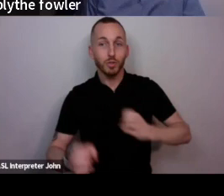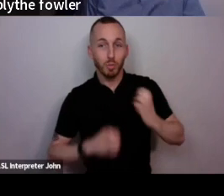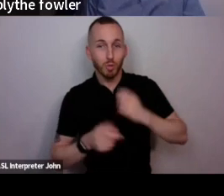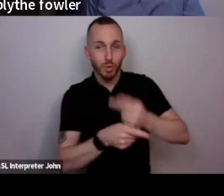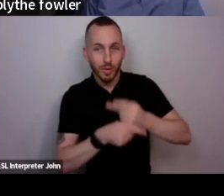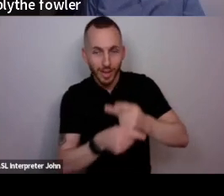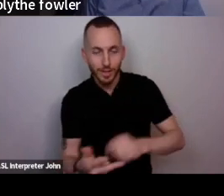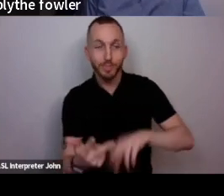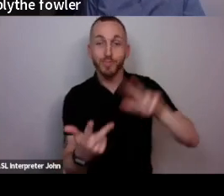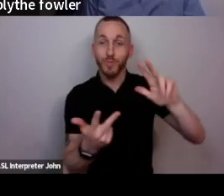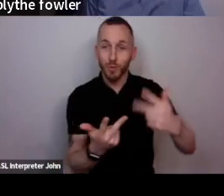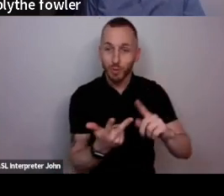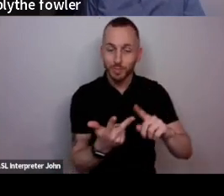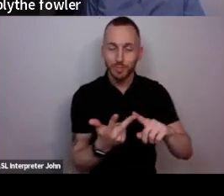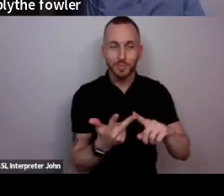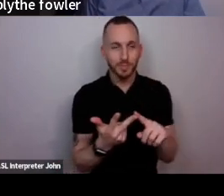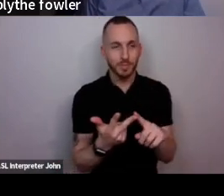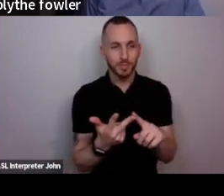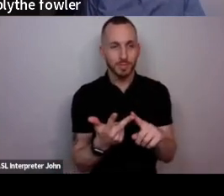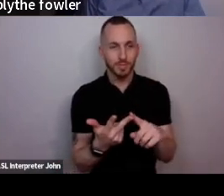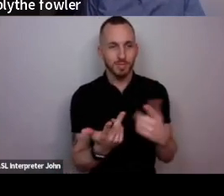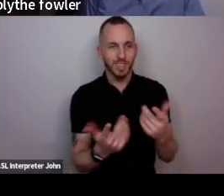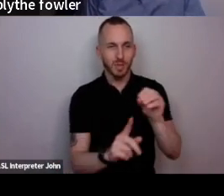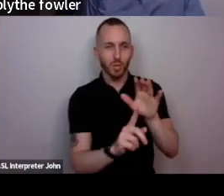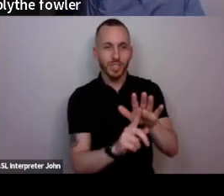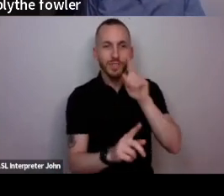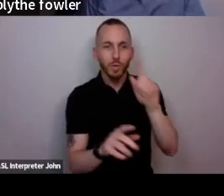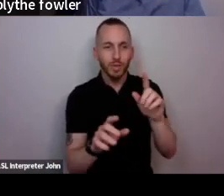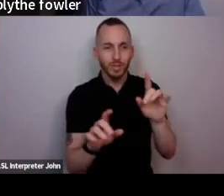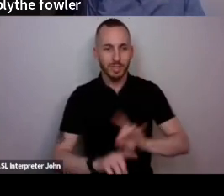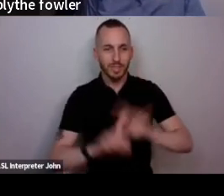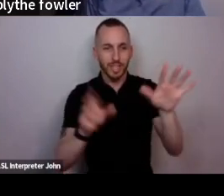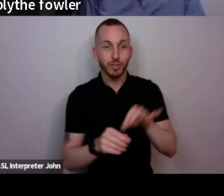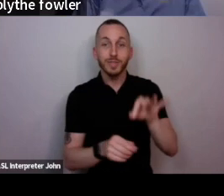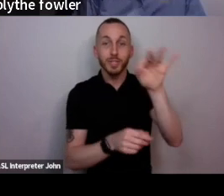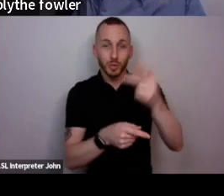and the third is the Orientation to the Disaster Spiritual Care Guidelines.